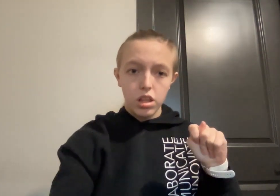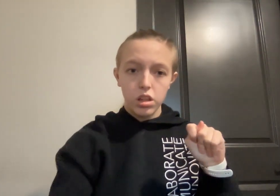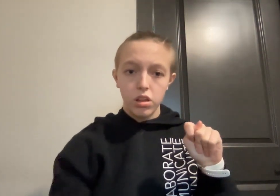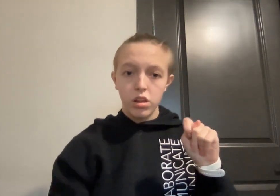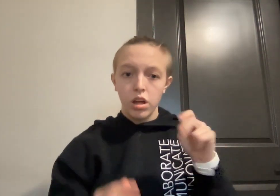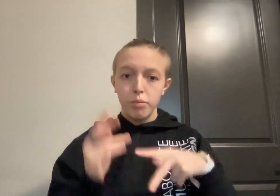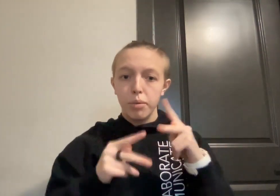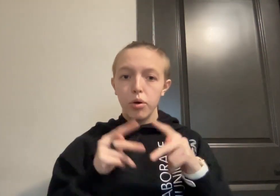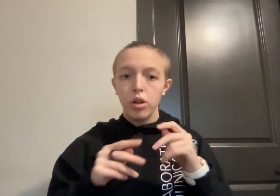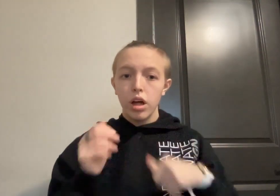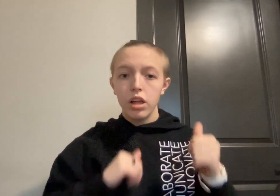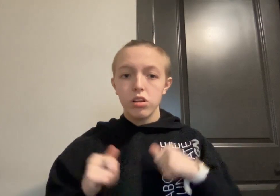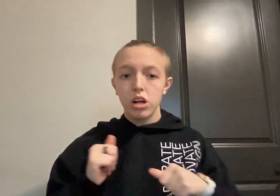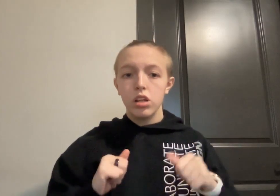is in people actions,